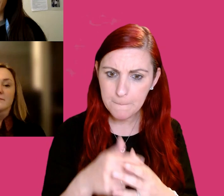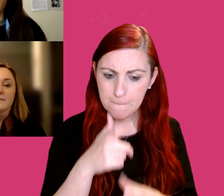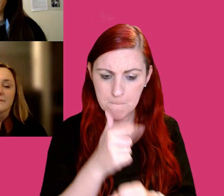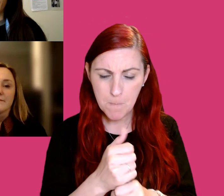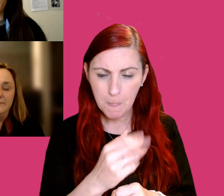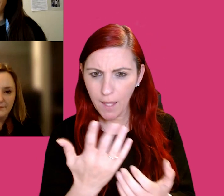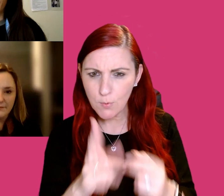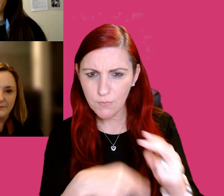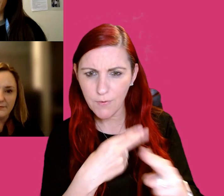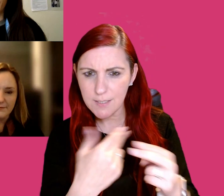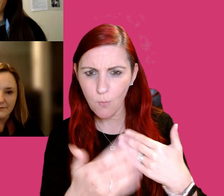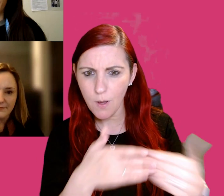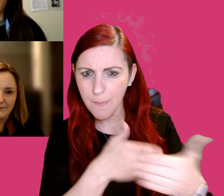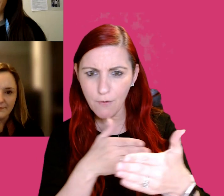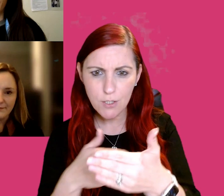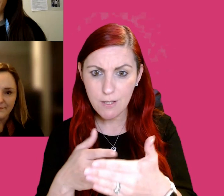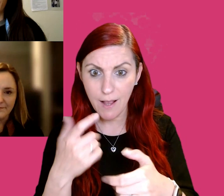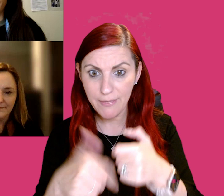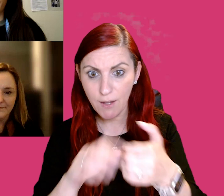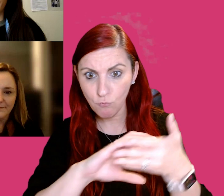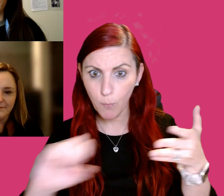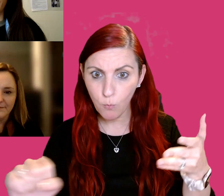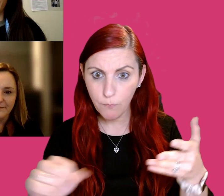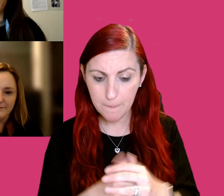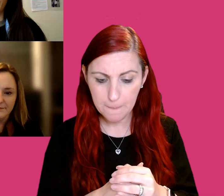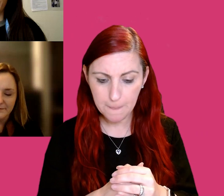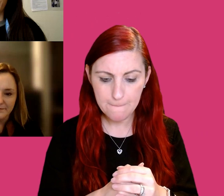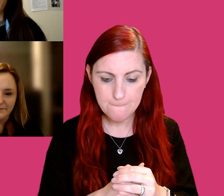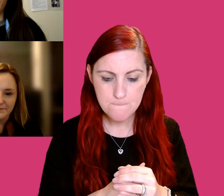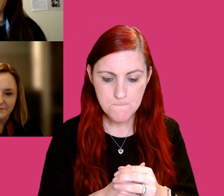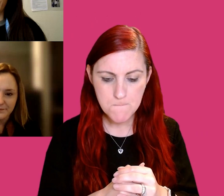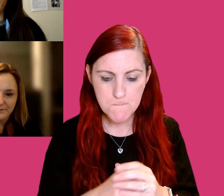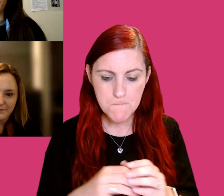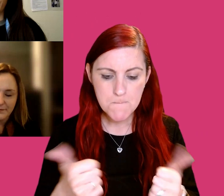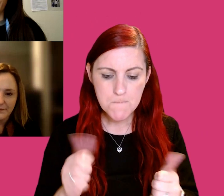about those barriers and removing them yeah it's a great question and I probably would divide the